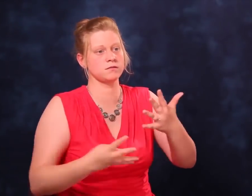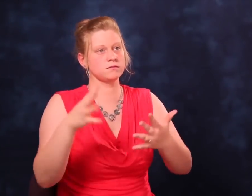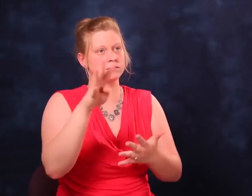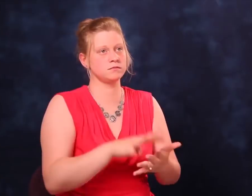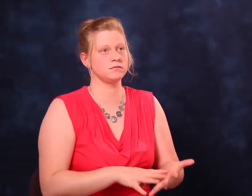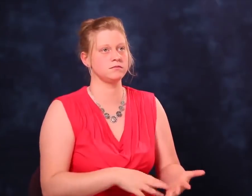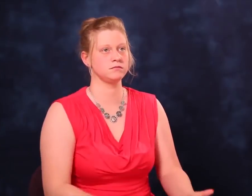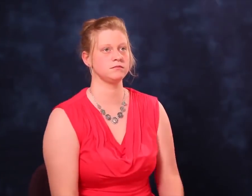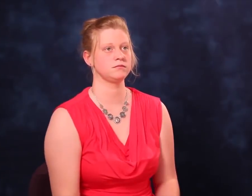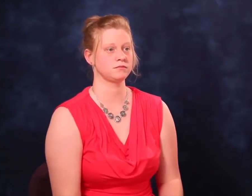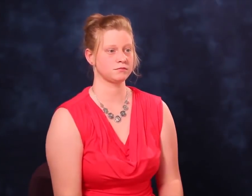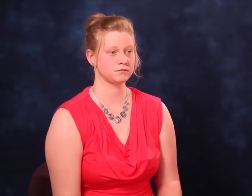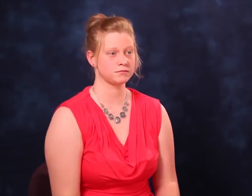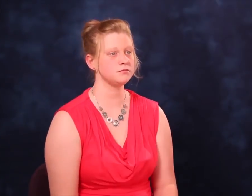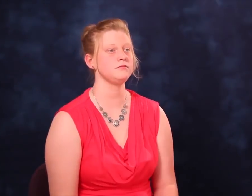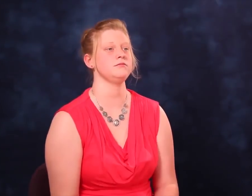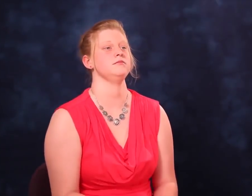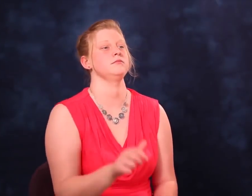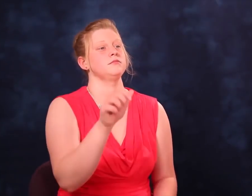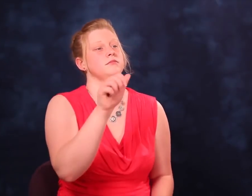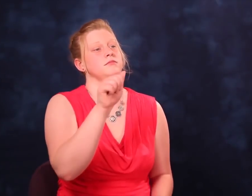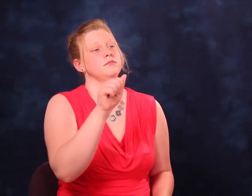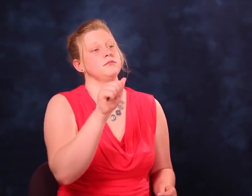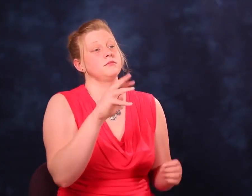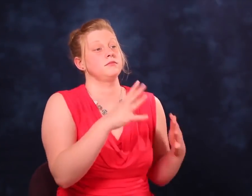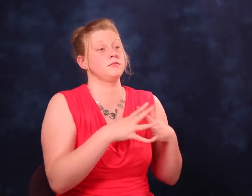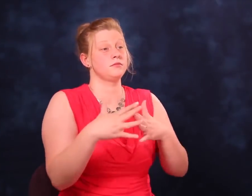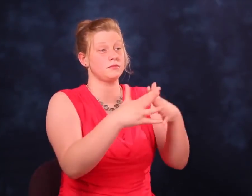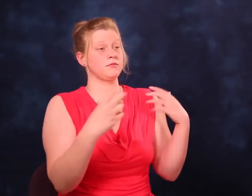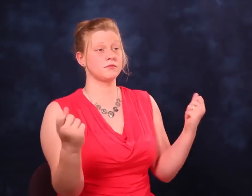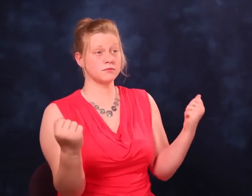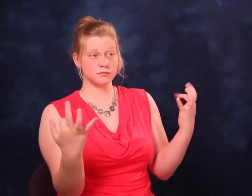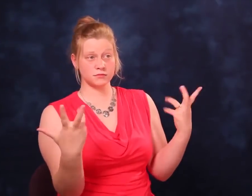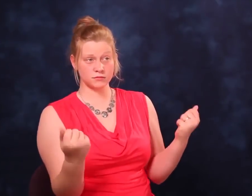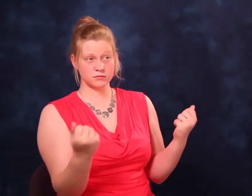office routines.